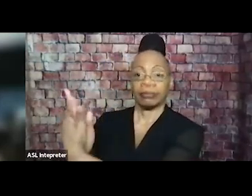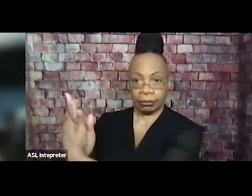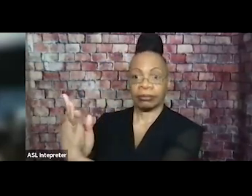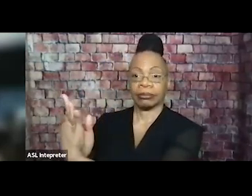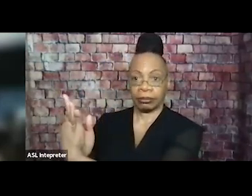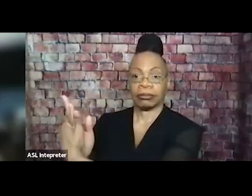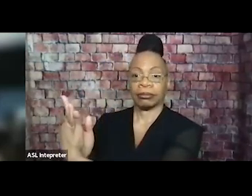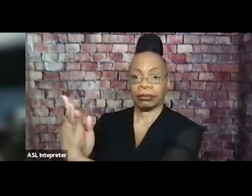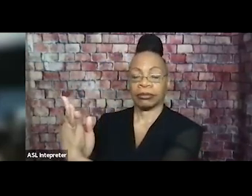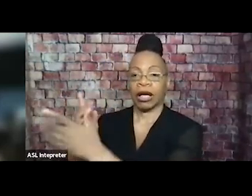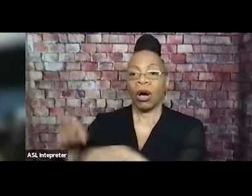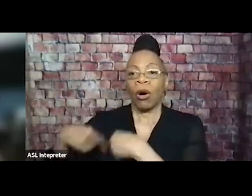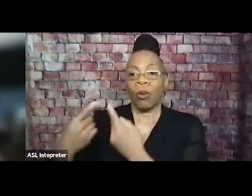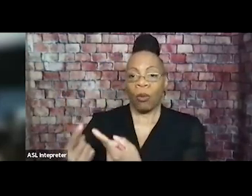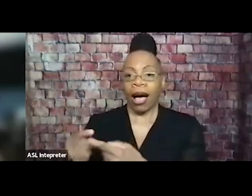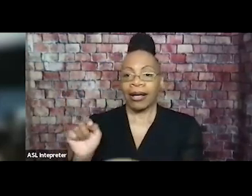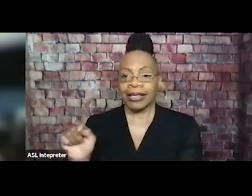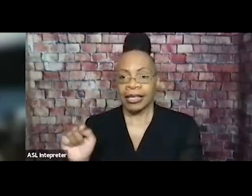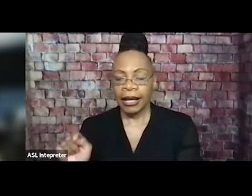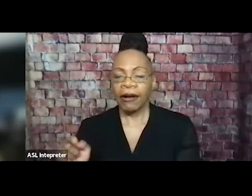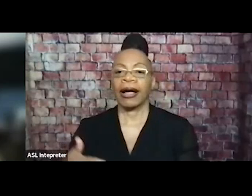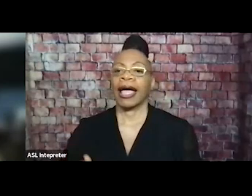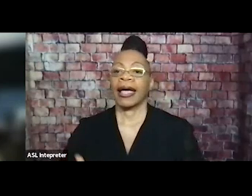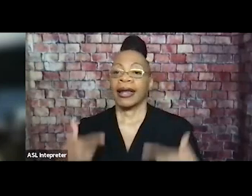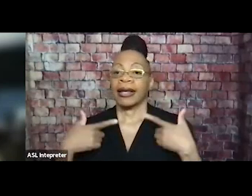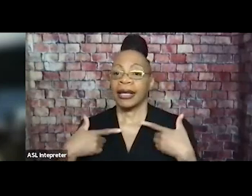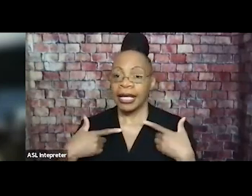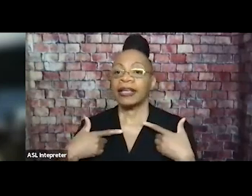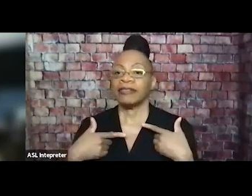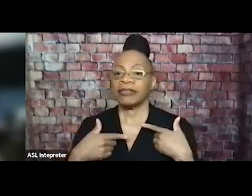and while incarcerated and living under that structure.